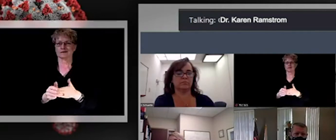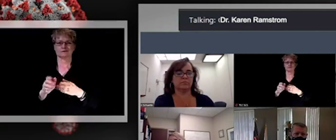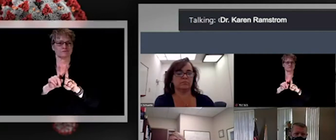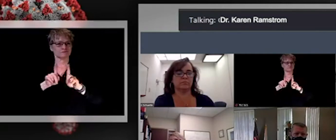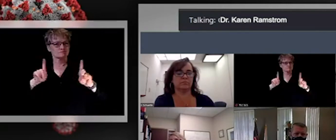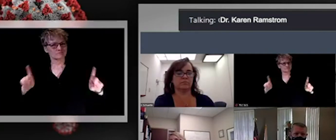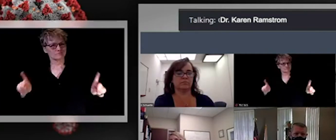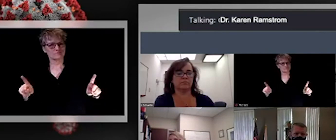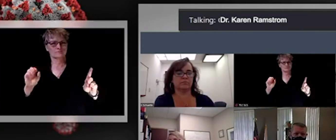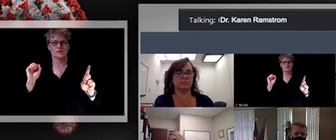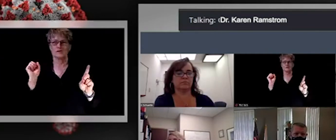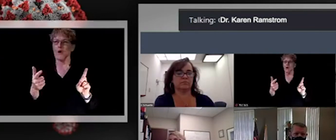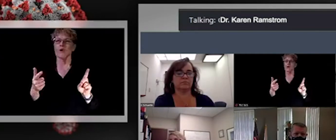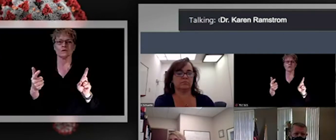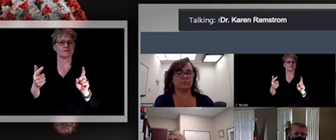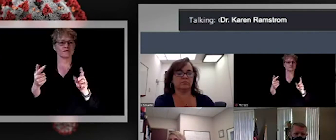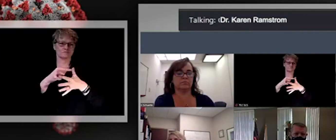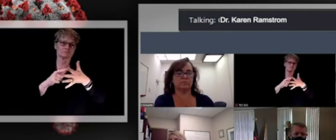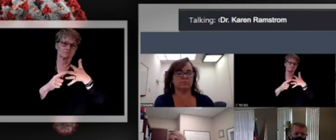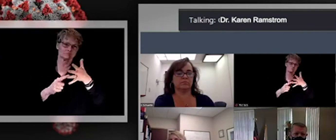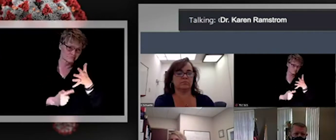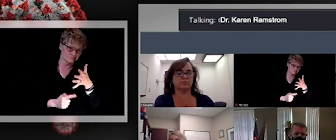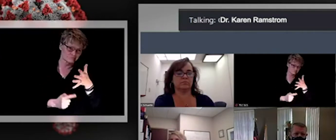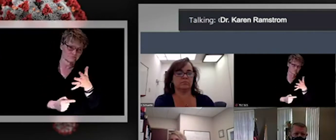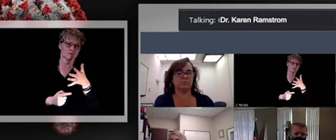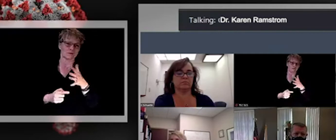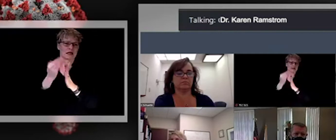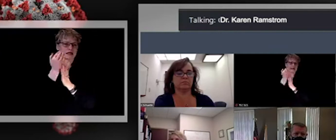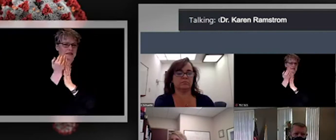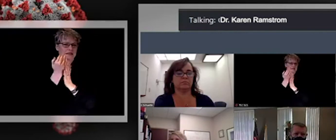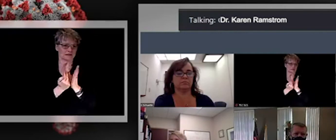the guidance, but gatherings in general are not allowed.